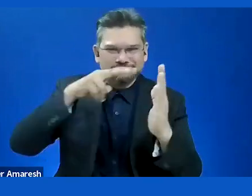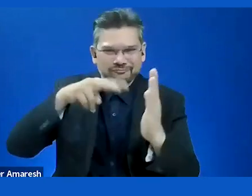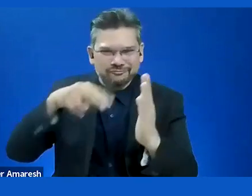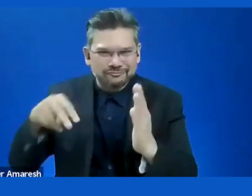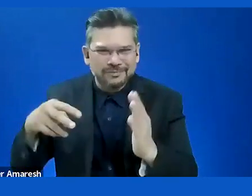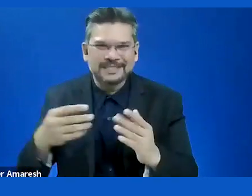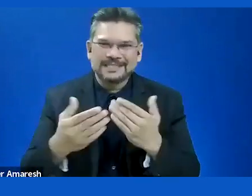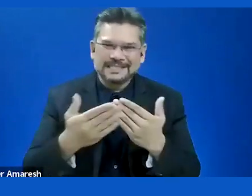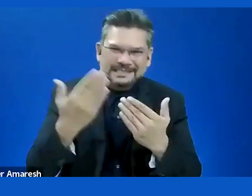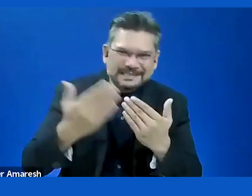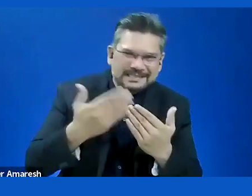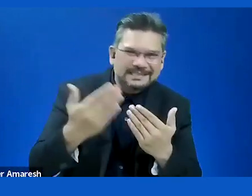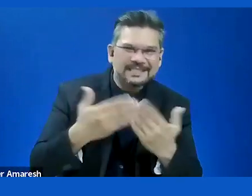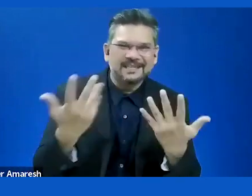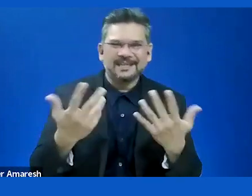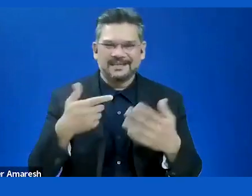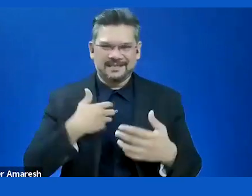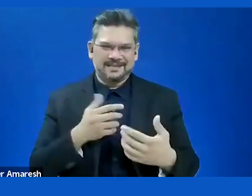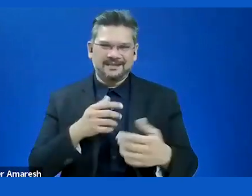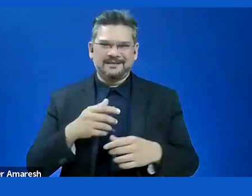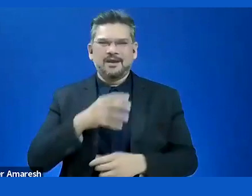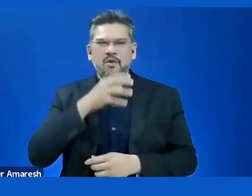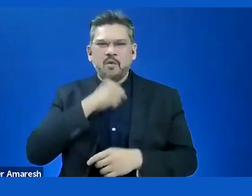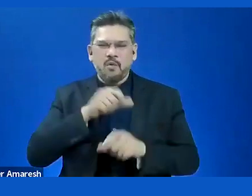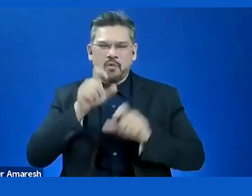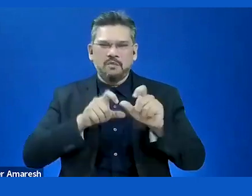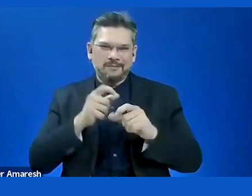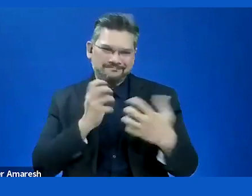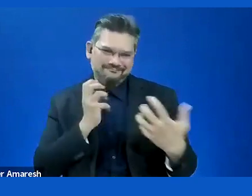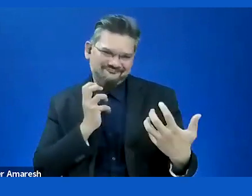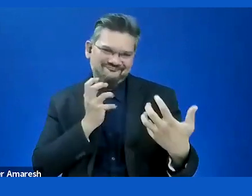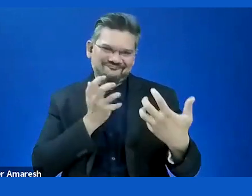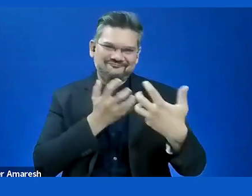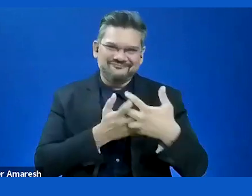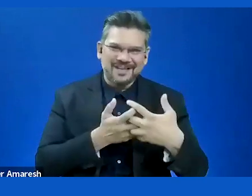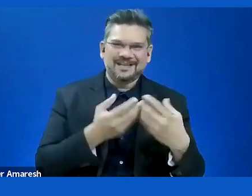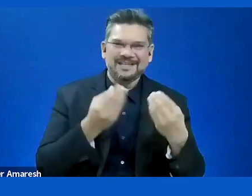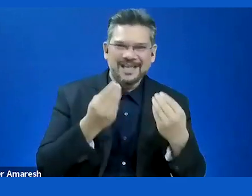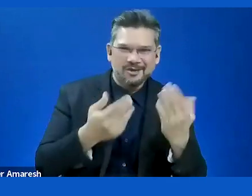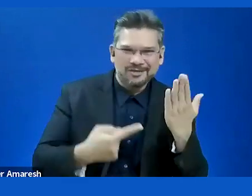suited for the elderly. All of the language technologies offer a huge potential for many